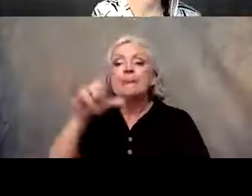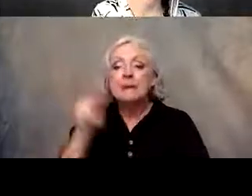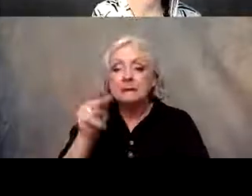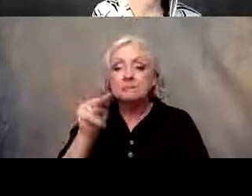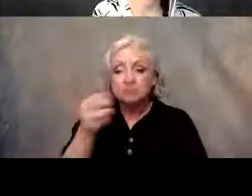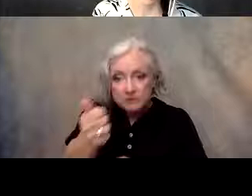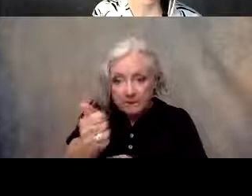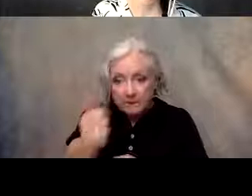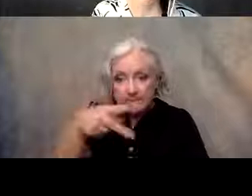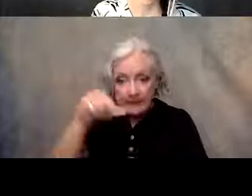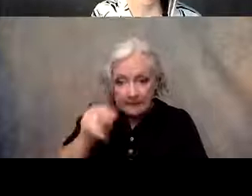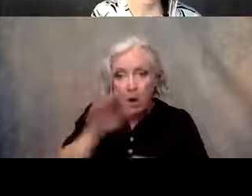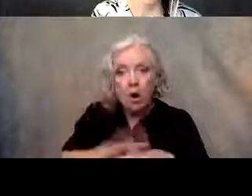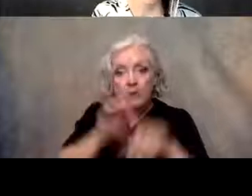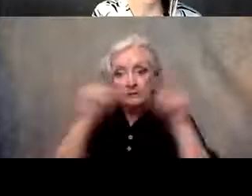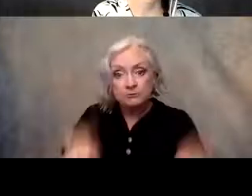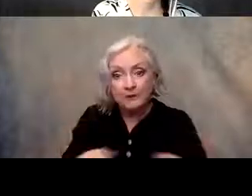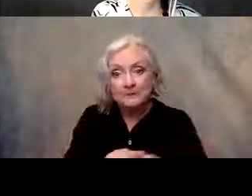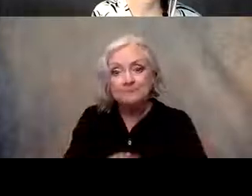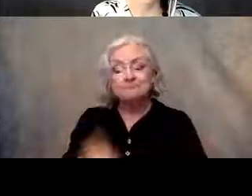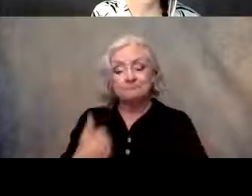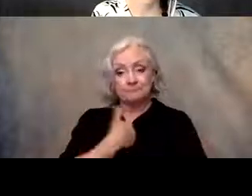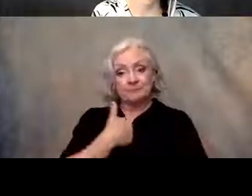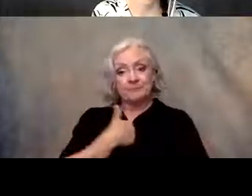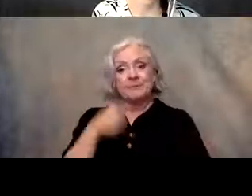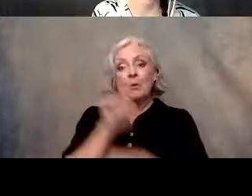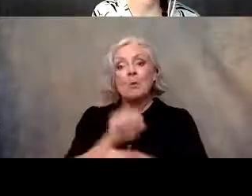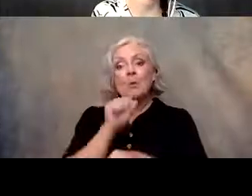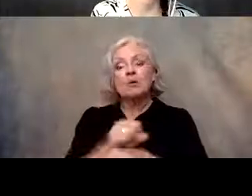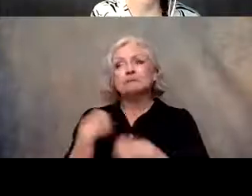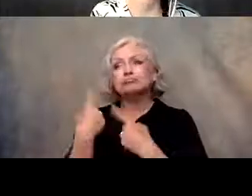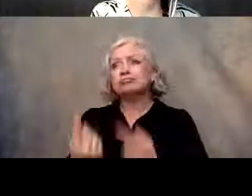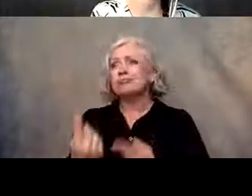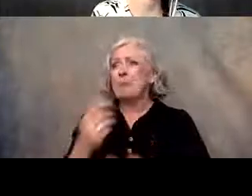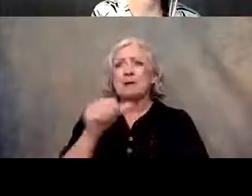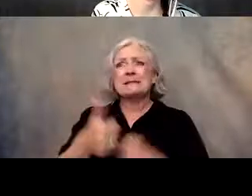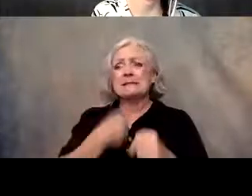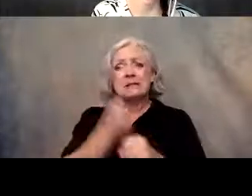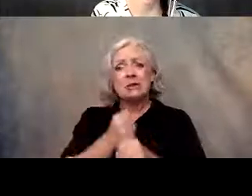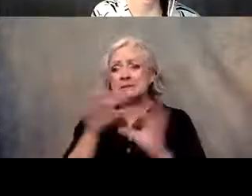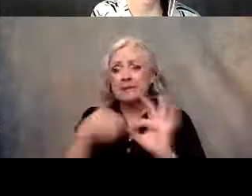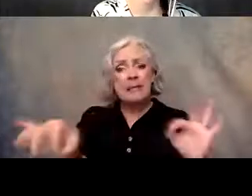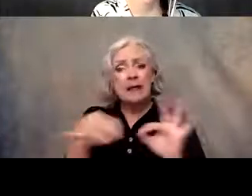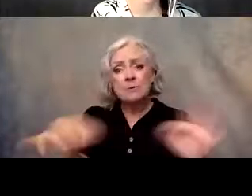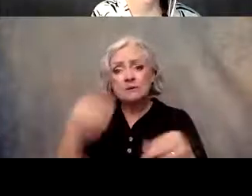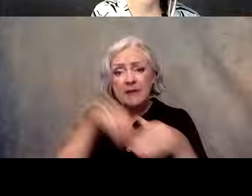So I have worked in language access for nearly a decade. Over the last six years,